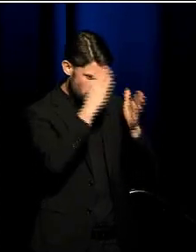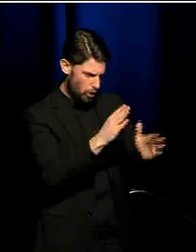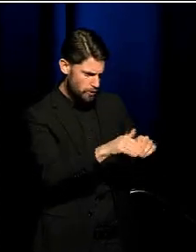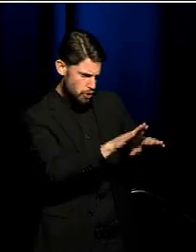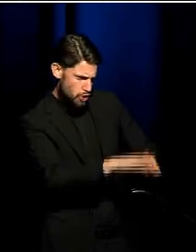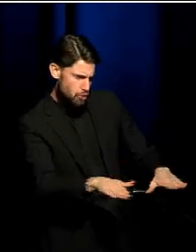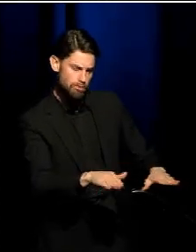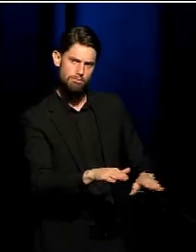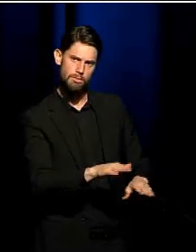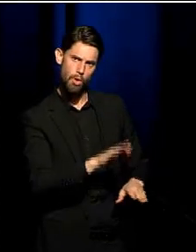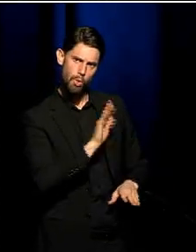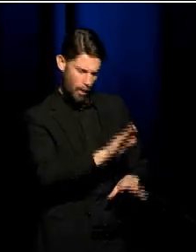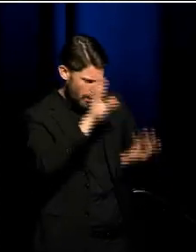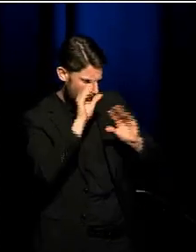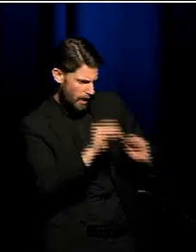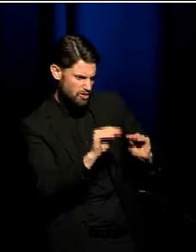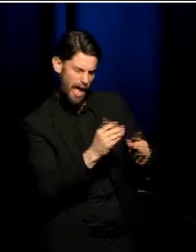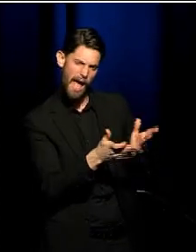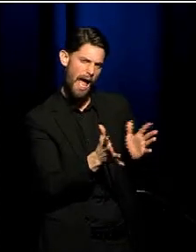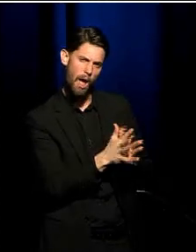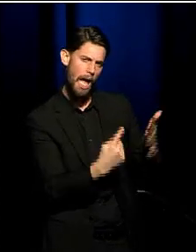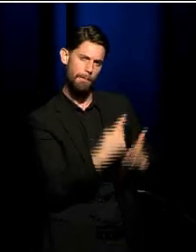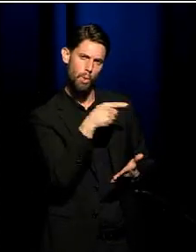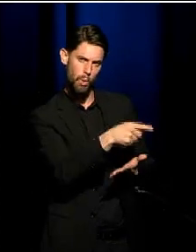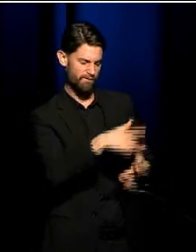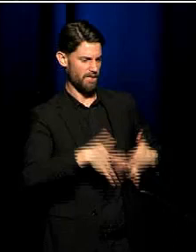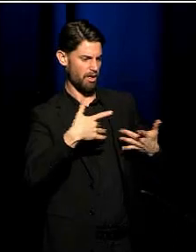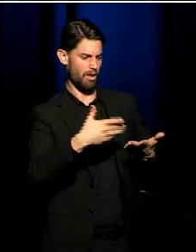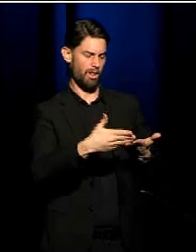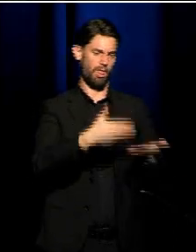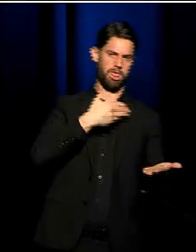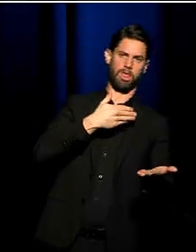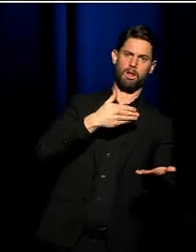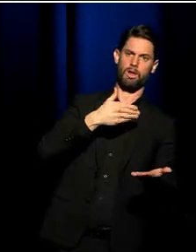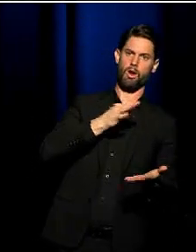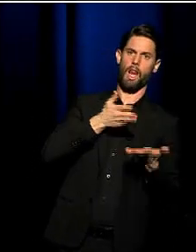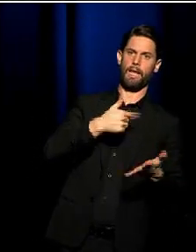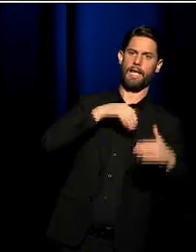mainstream education facility in a large capital city. The Commission expects to